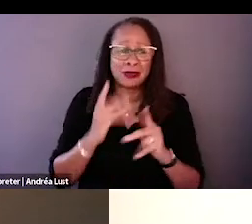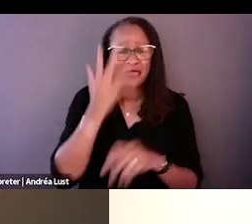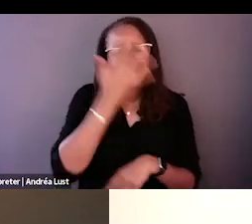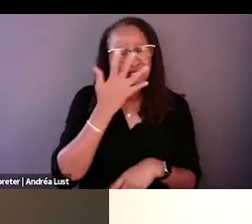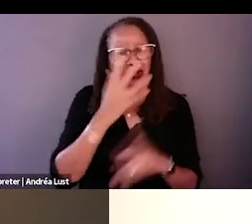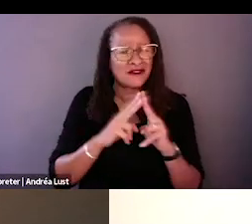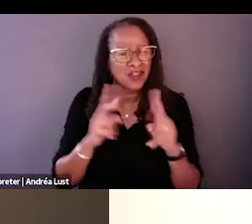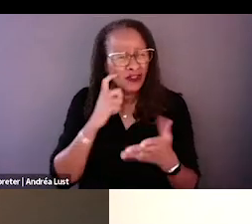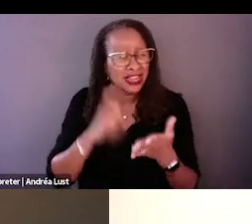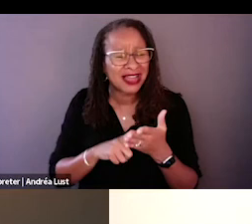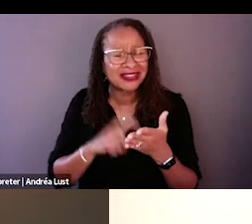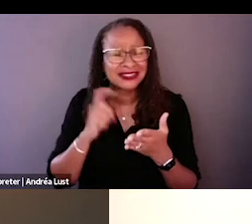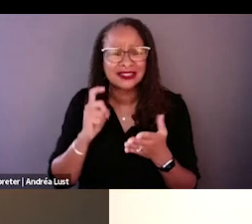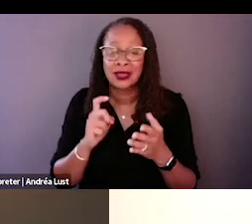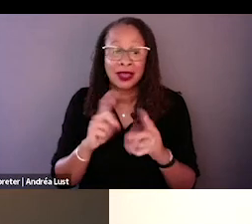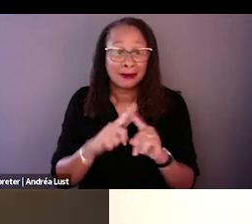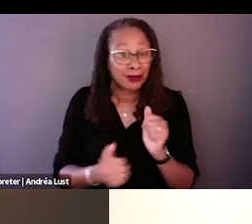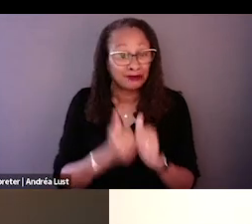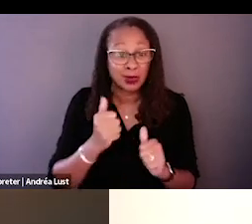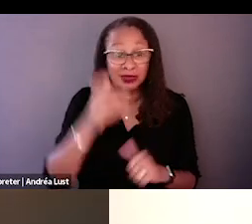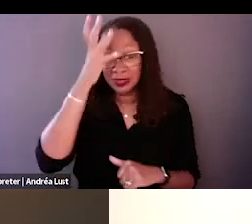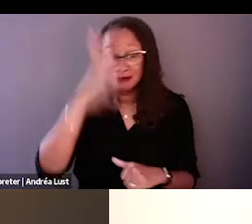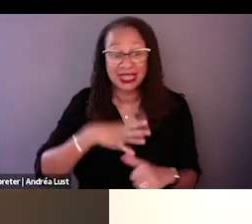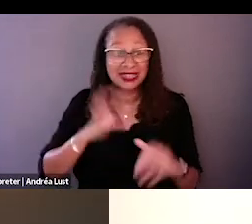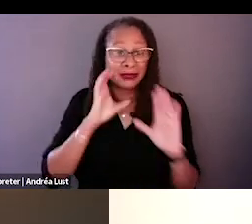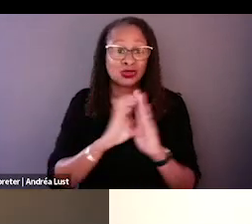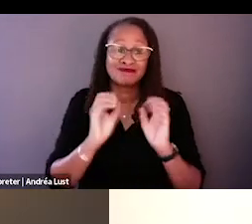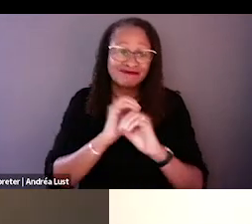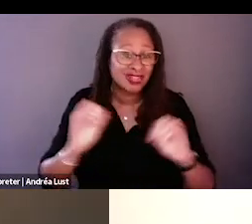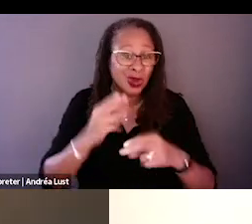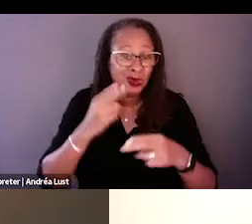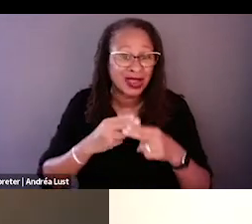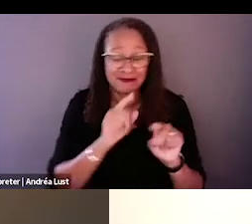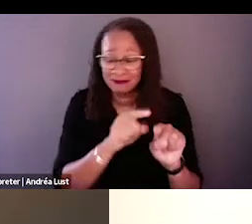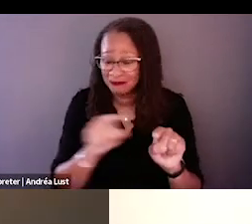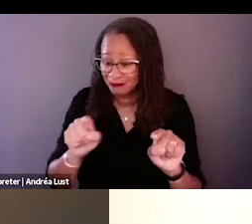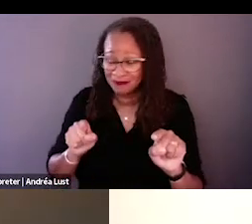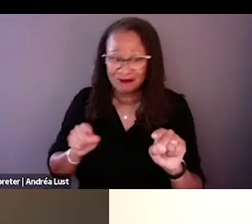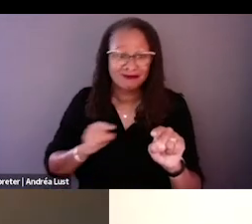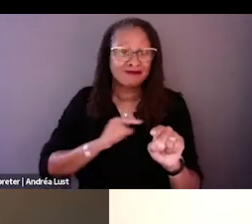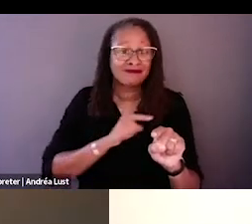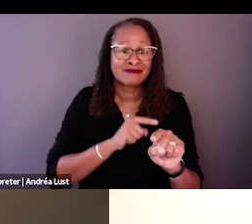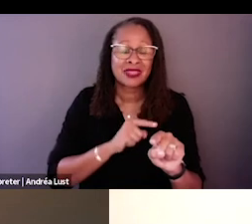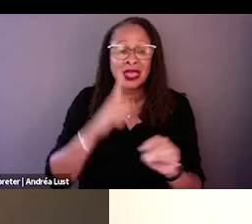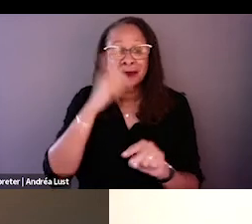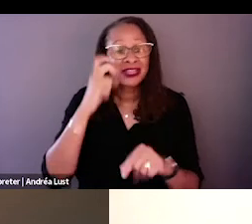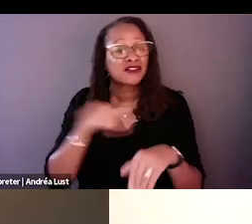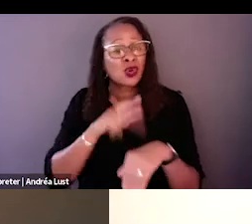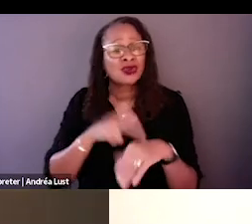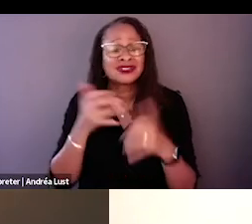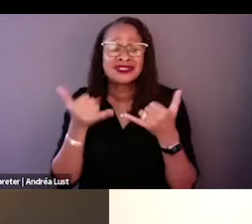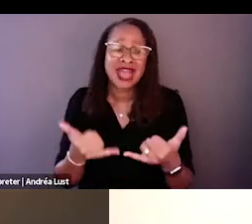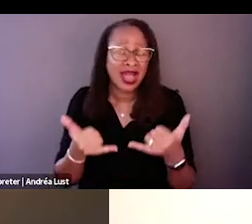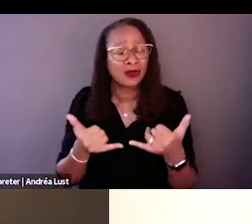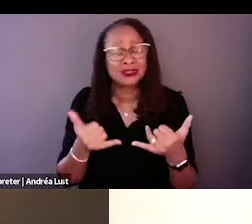exercise here, which is an ordinary people, and there is a scene toward the end of the film -- maybe